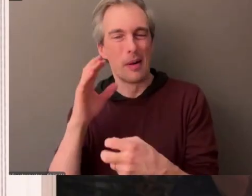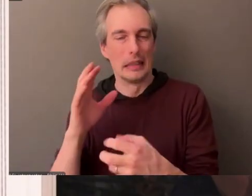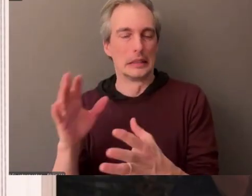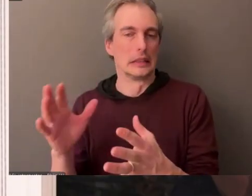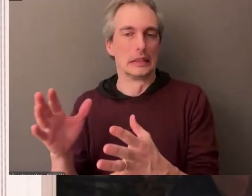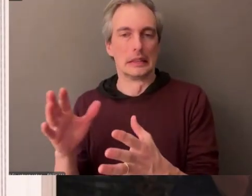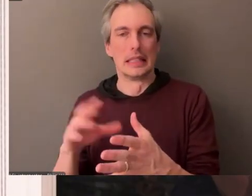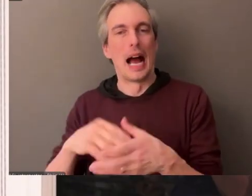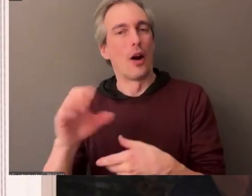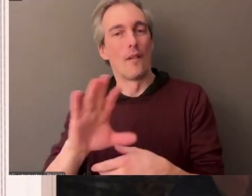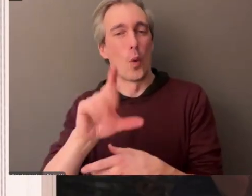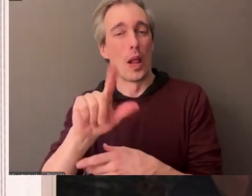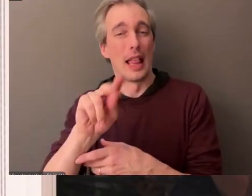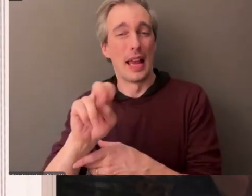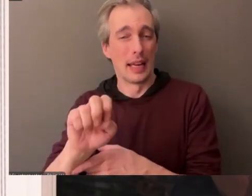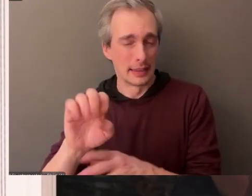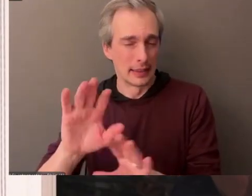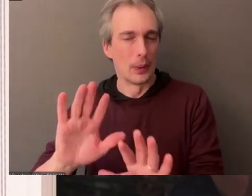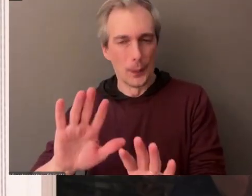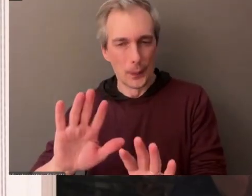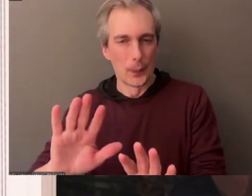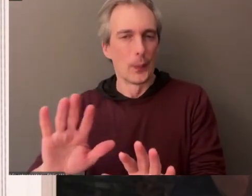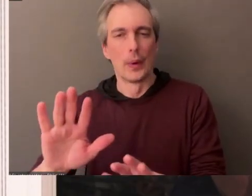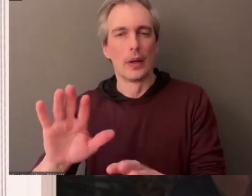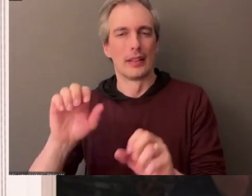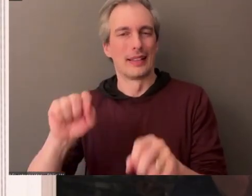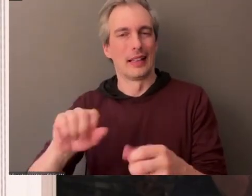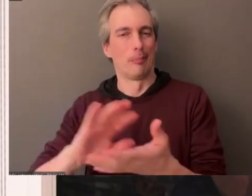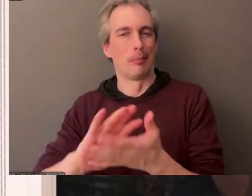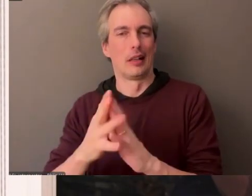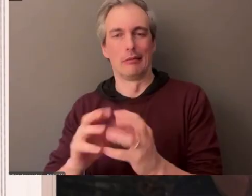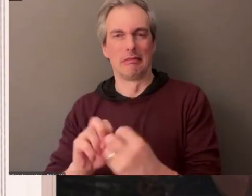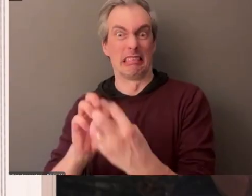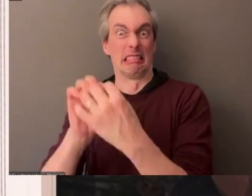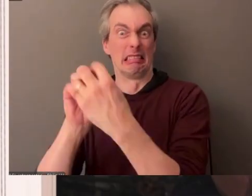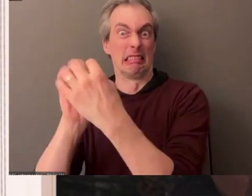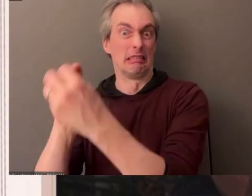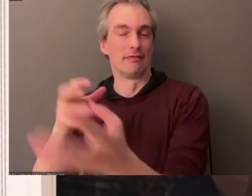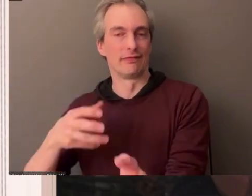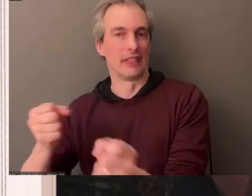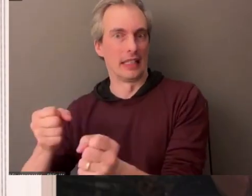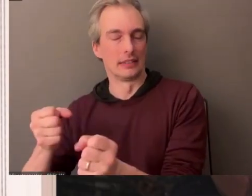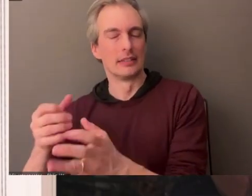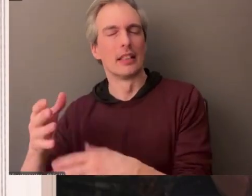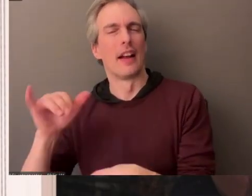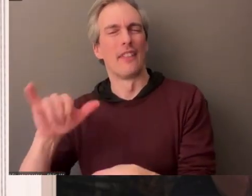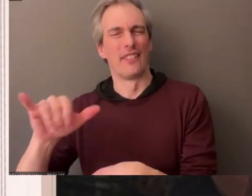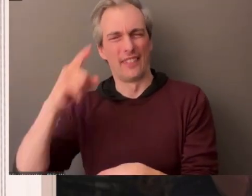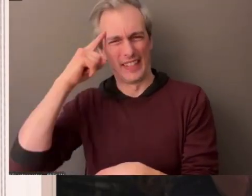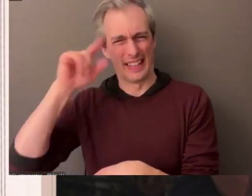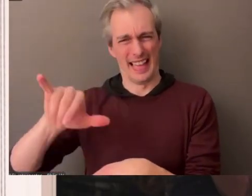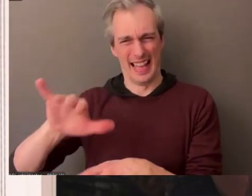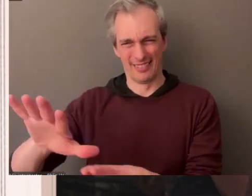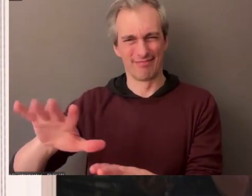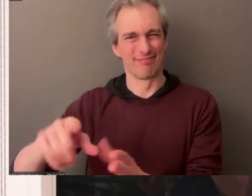So that's a place where diplomacy, I think, is required. And... You know... Talking to people like... Hey. It seems like we have a different problem here.